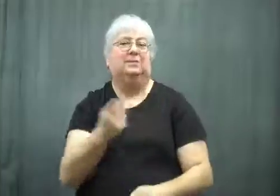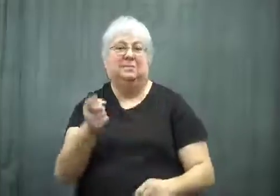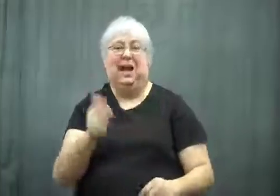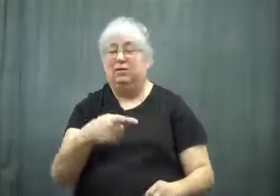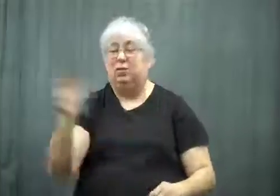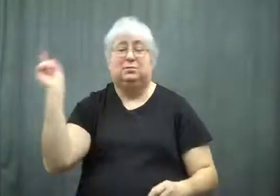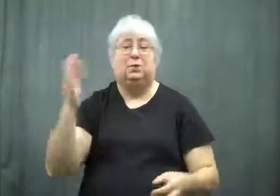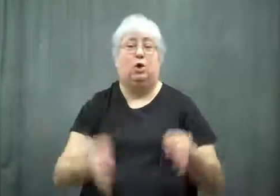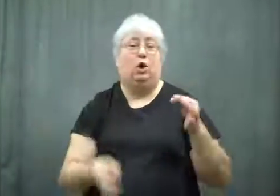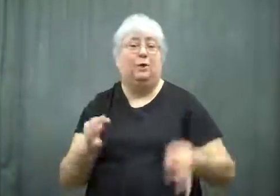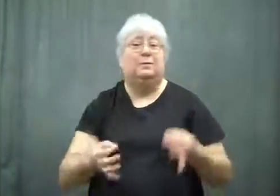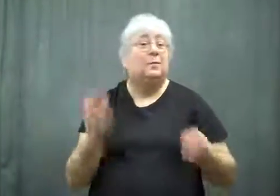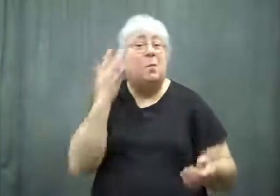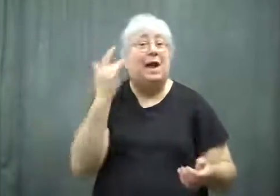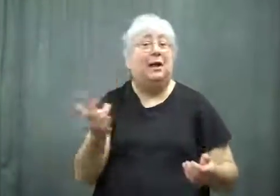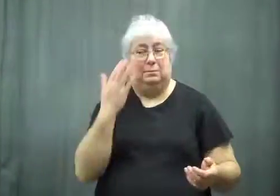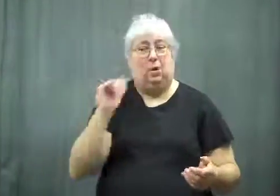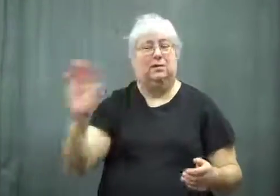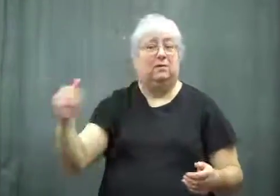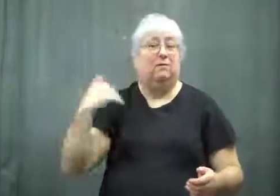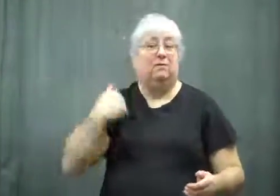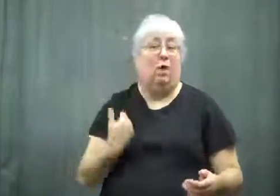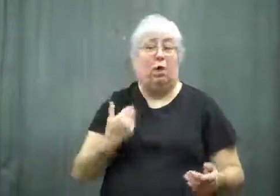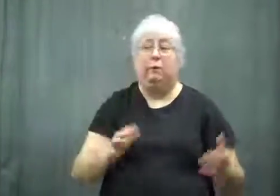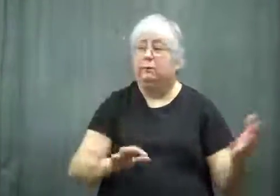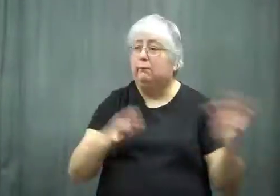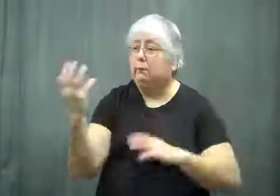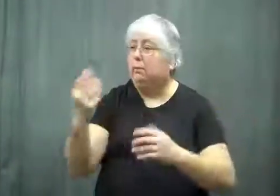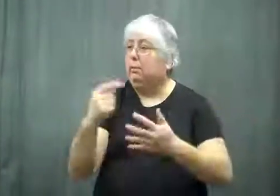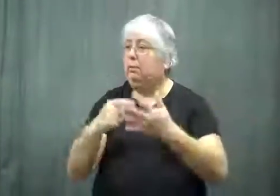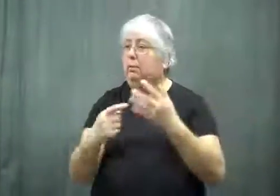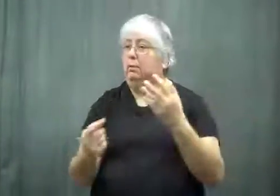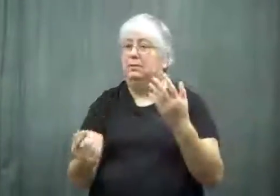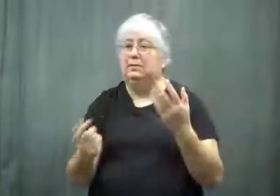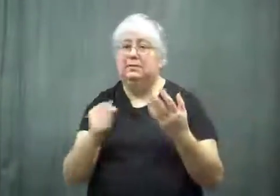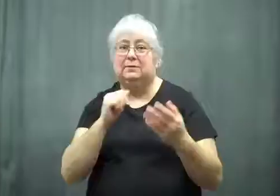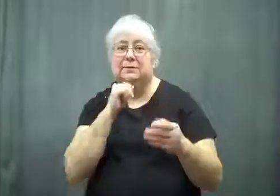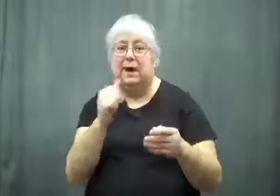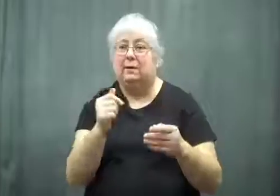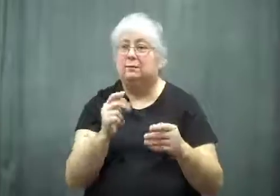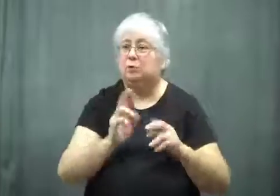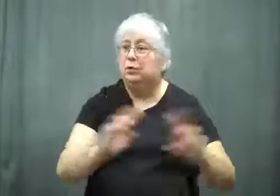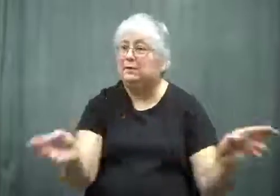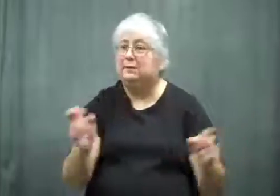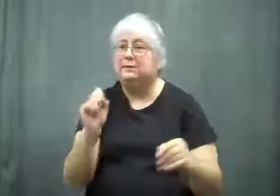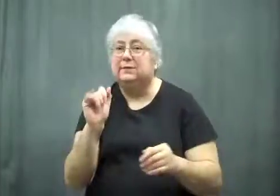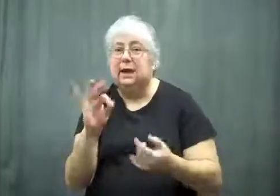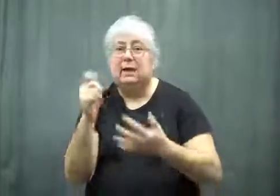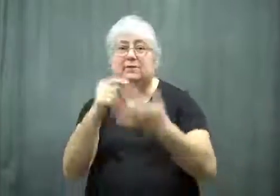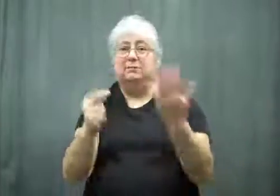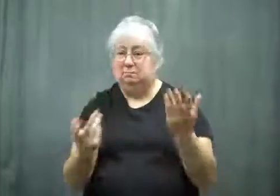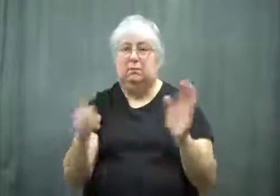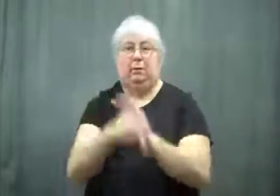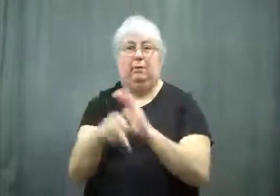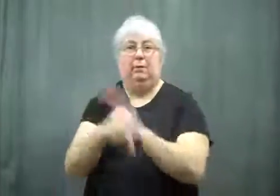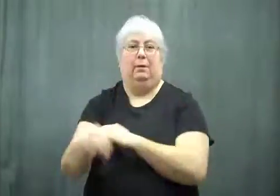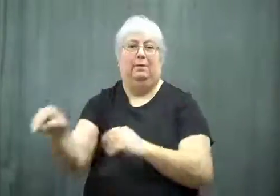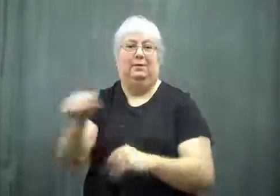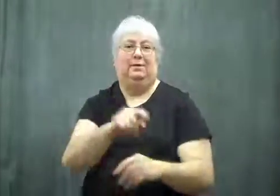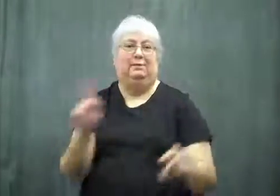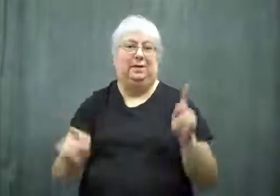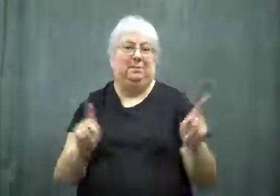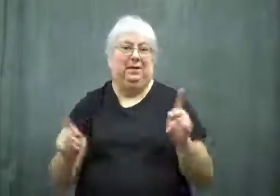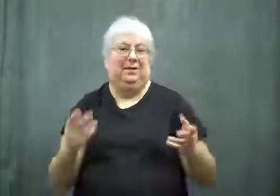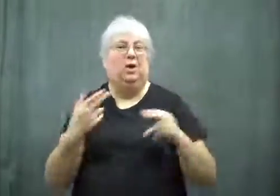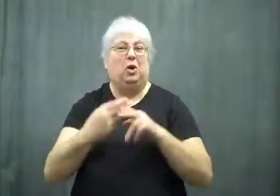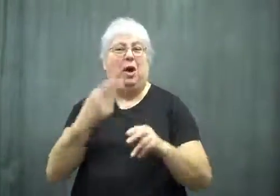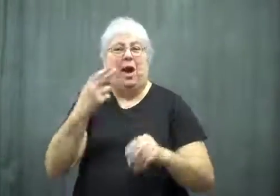They were charged because they were responsible for the chaos.